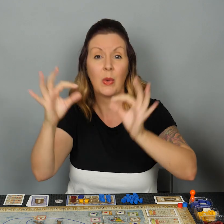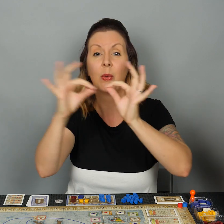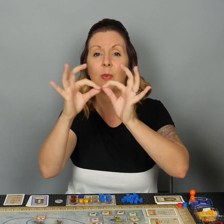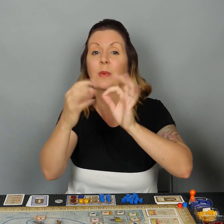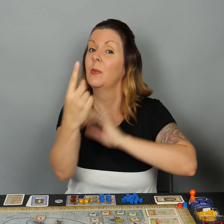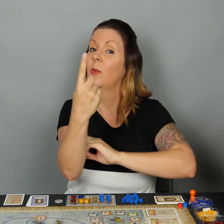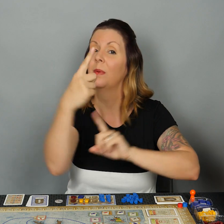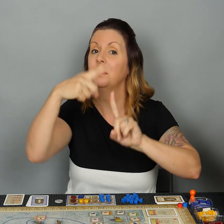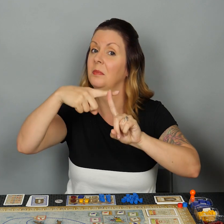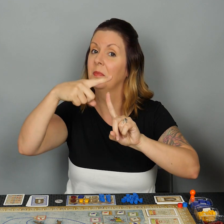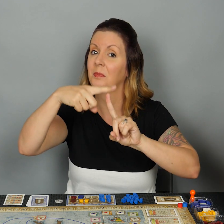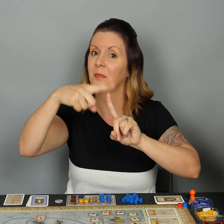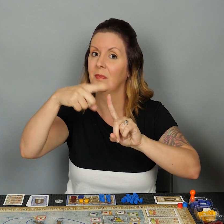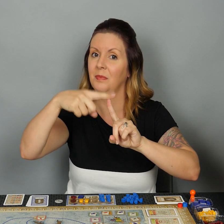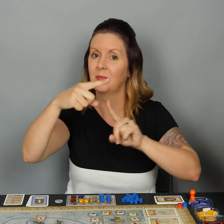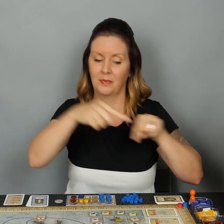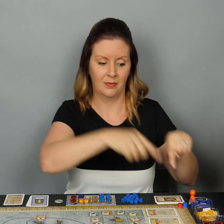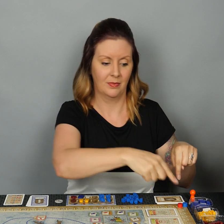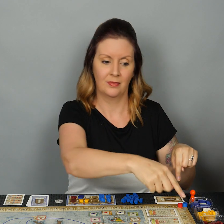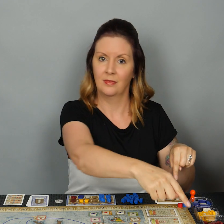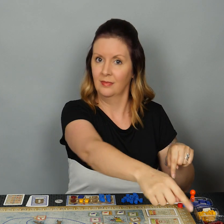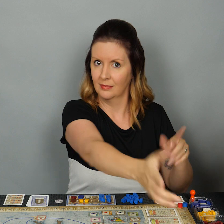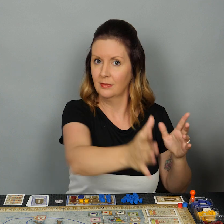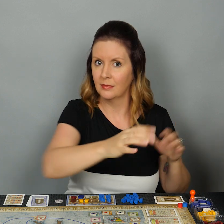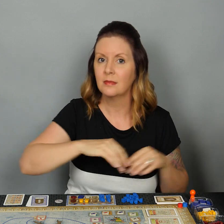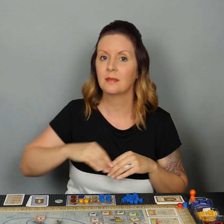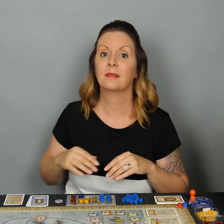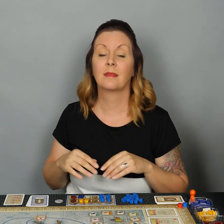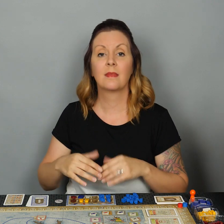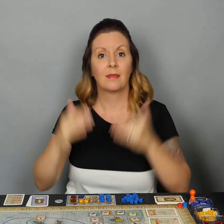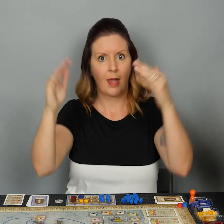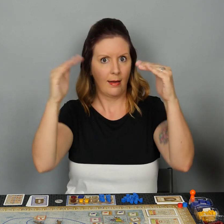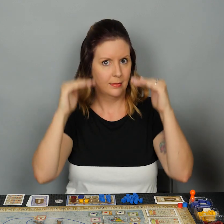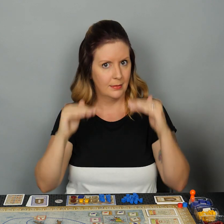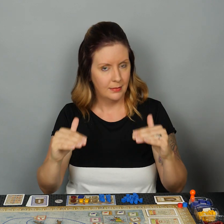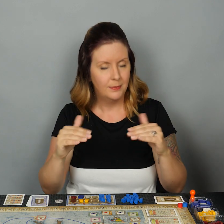Each house in a non-brick city is worth 1 point.